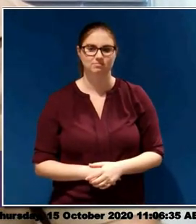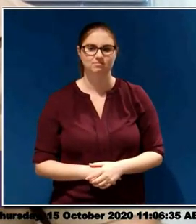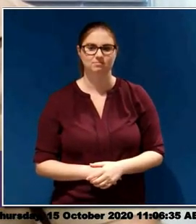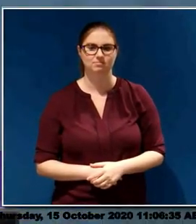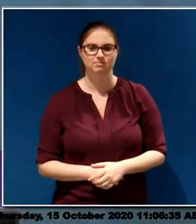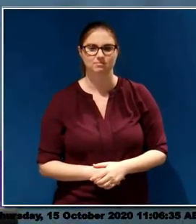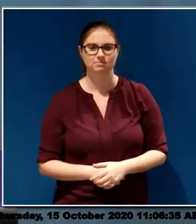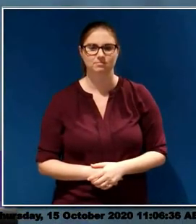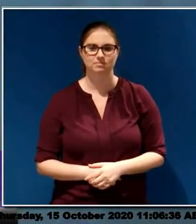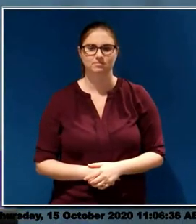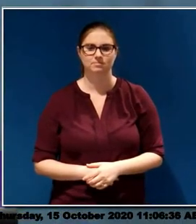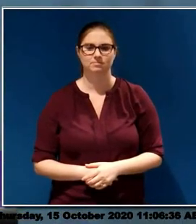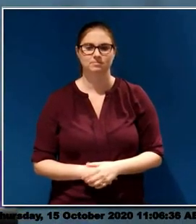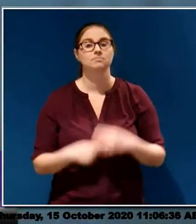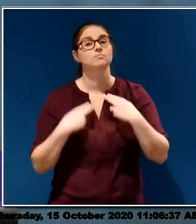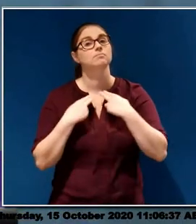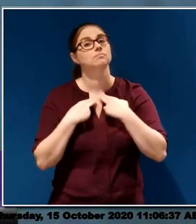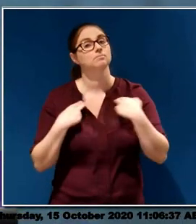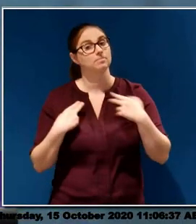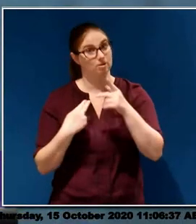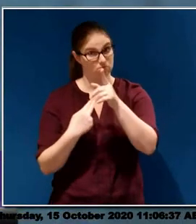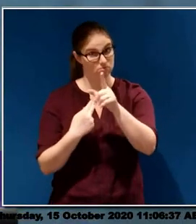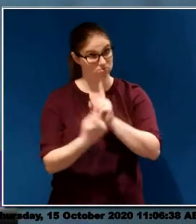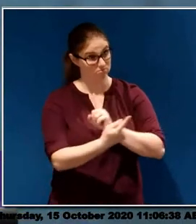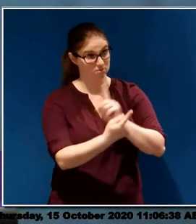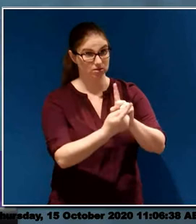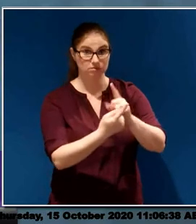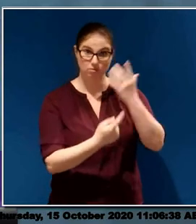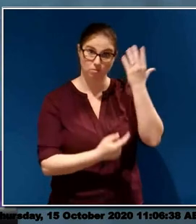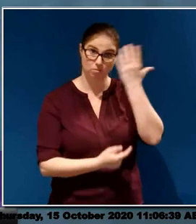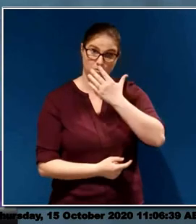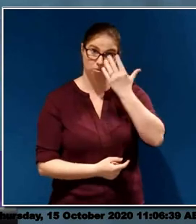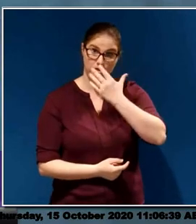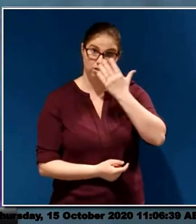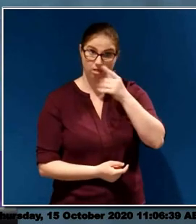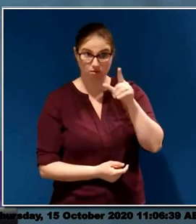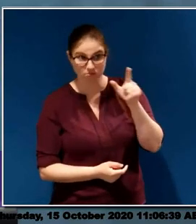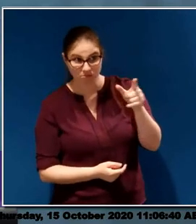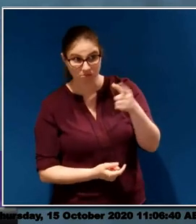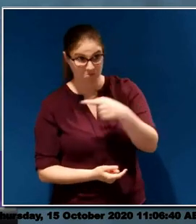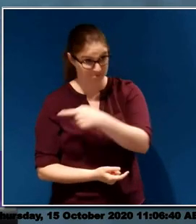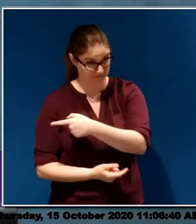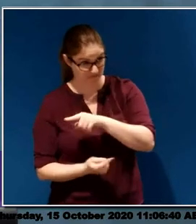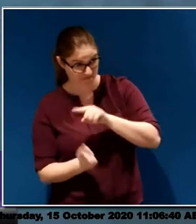And you met with the school about having Jack enrolled? Yes, that's correct.